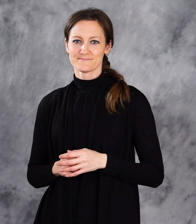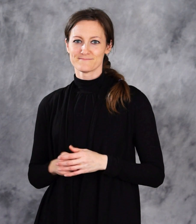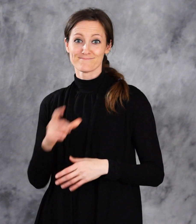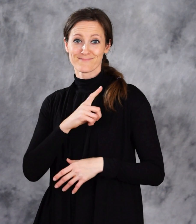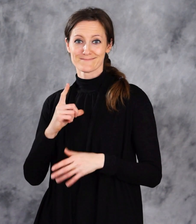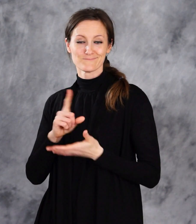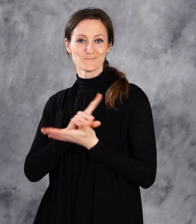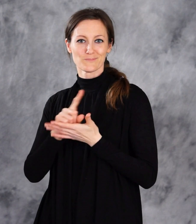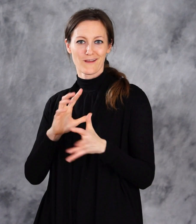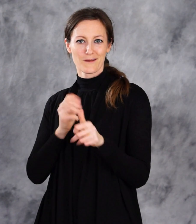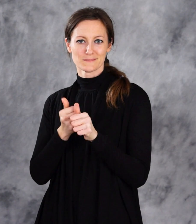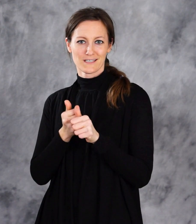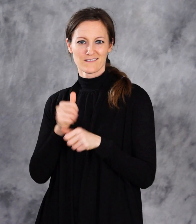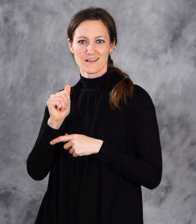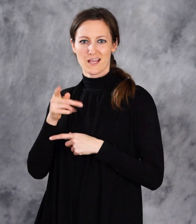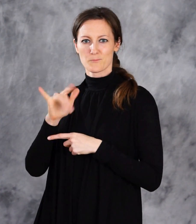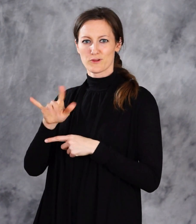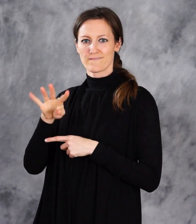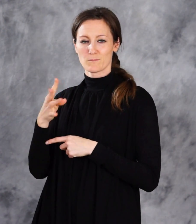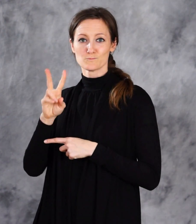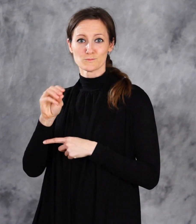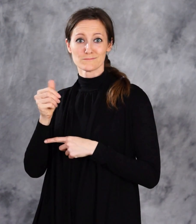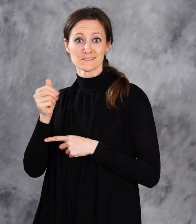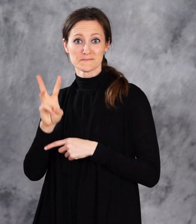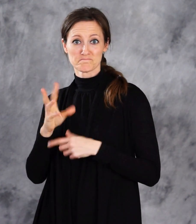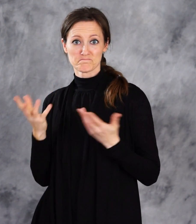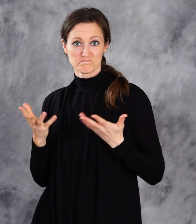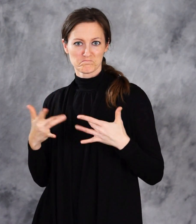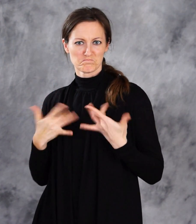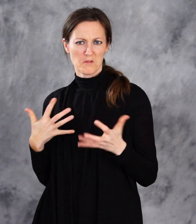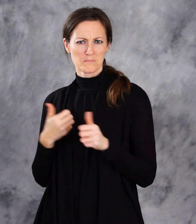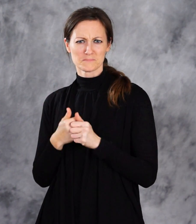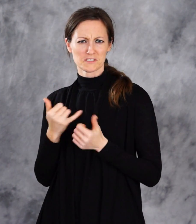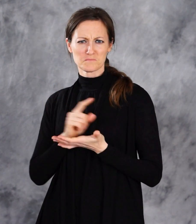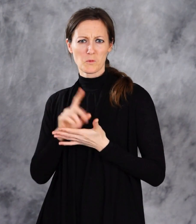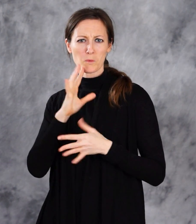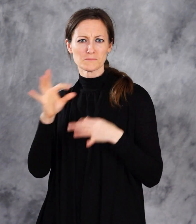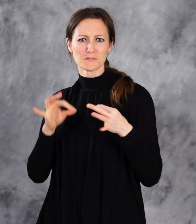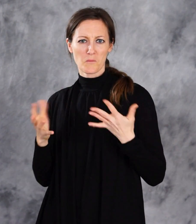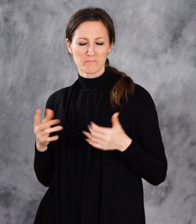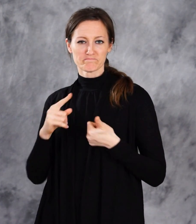Legislative Update: April 4, 2016 This week’s update covers: